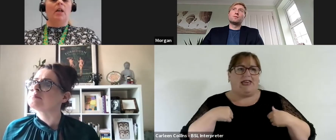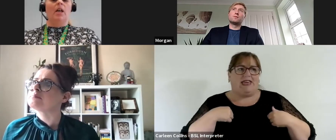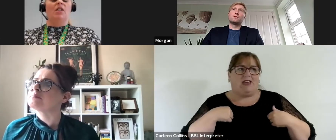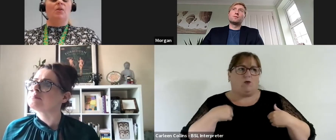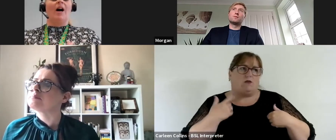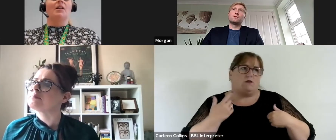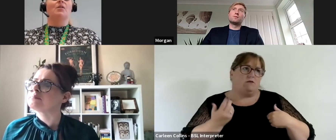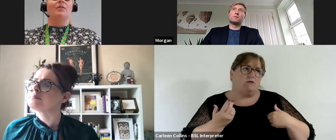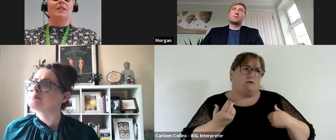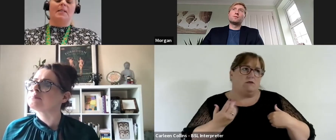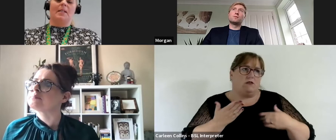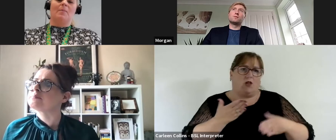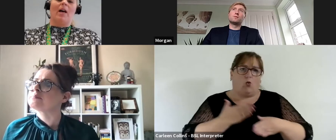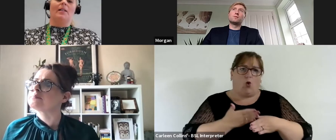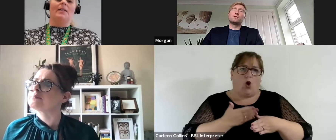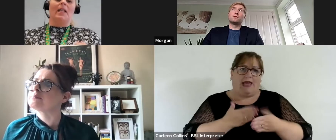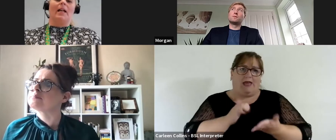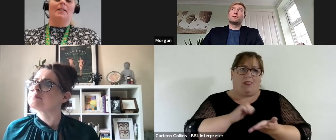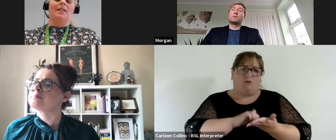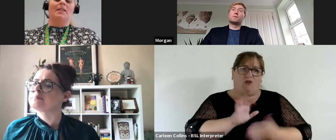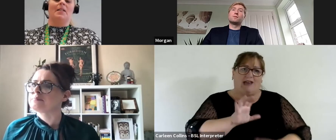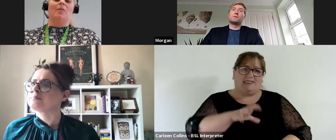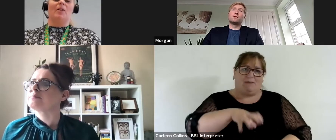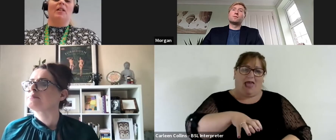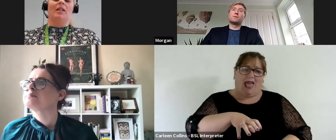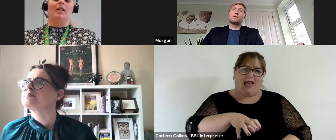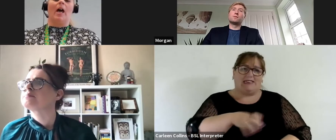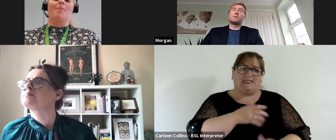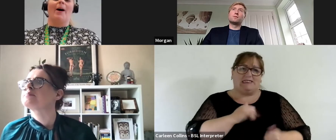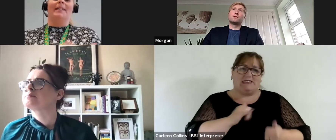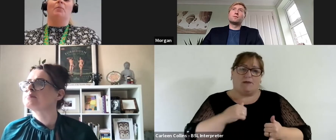Have you got the right equipment.